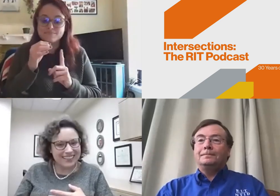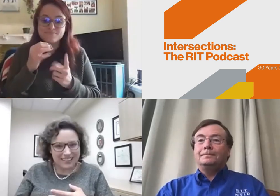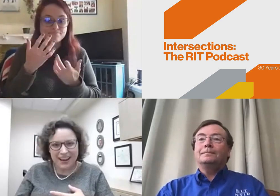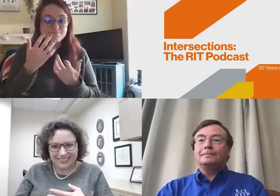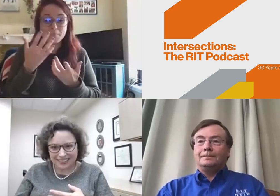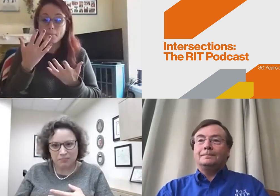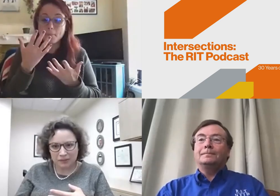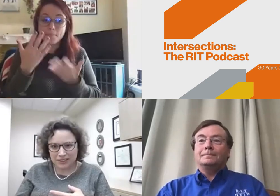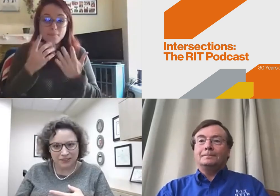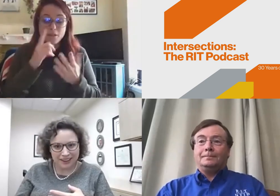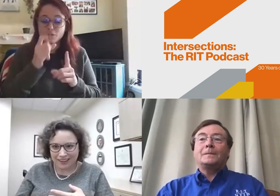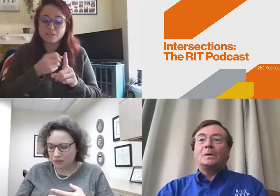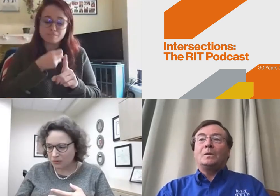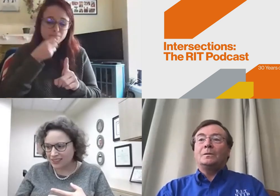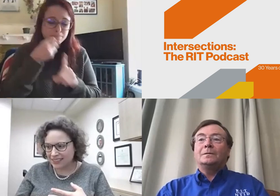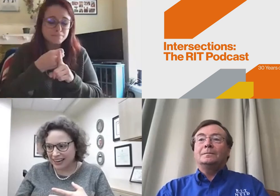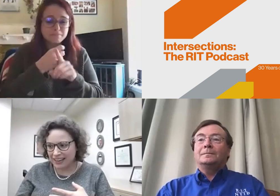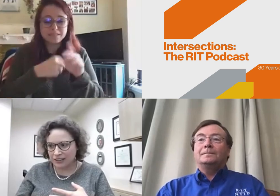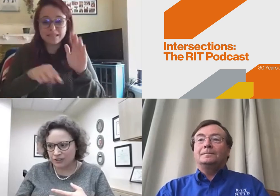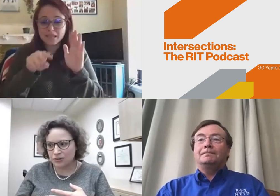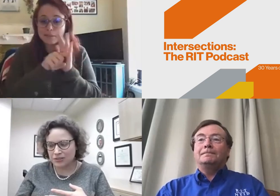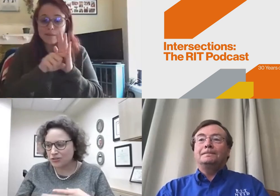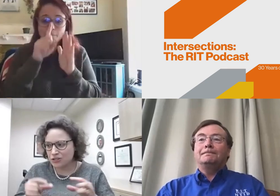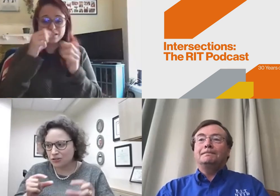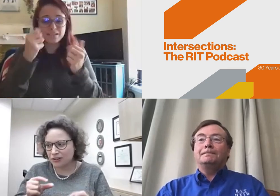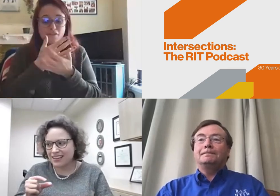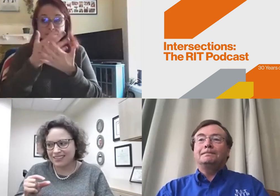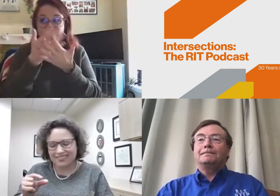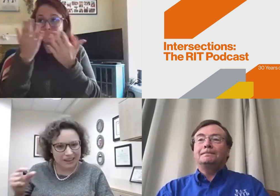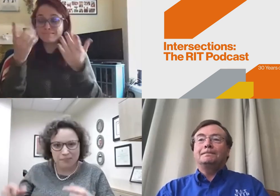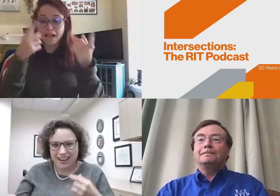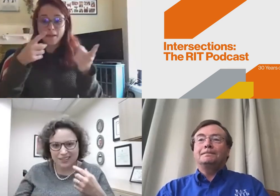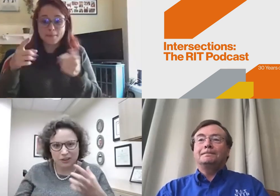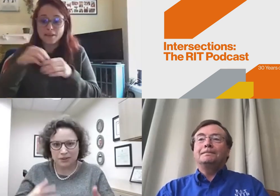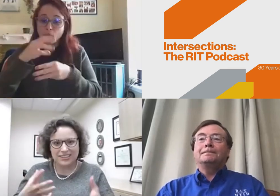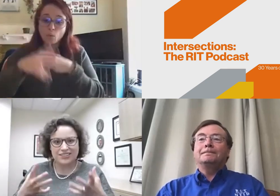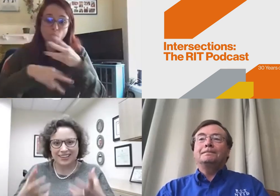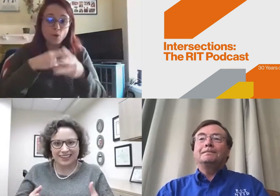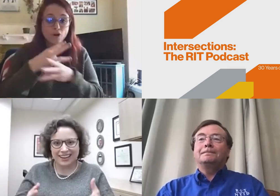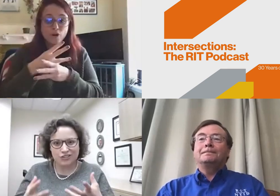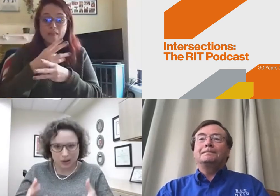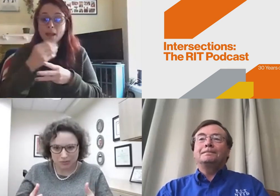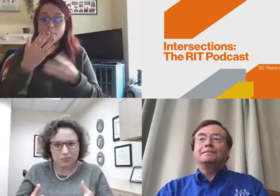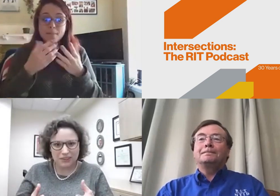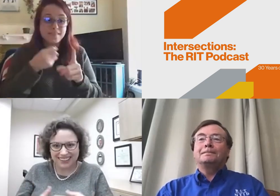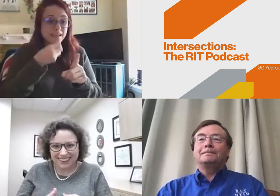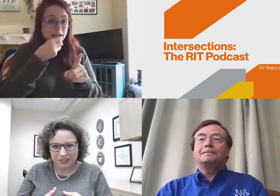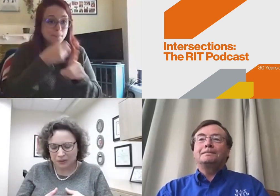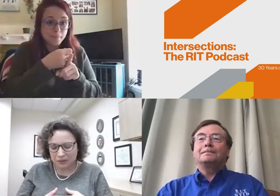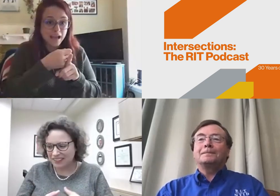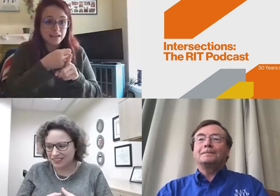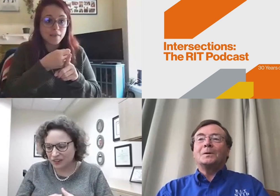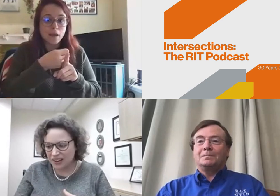impacted by what's going on in the world today to a degree that impacts their ability to engage comfortably in the world.